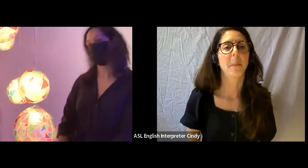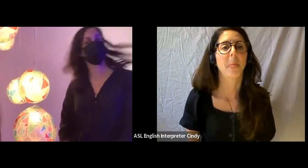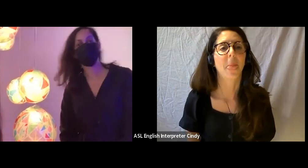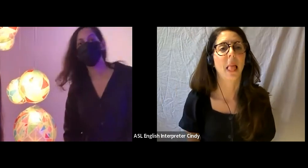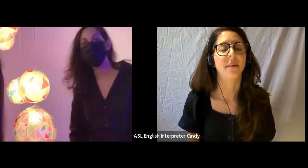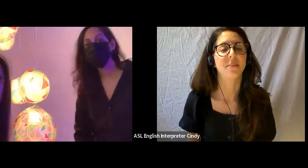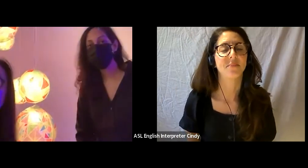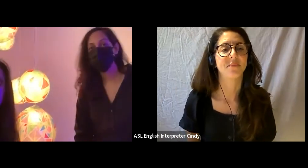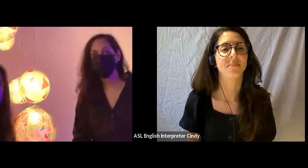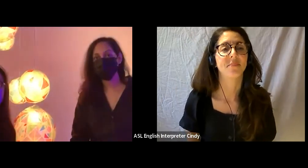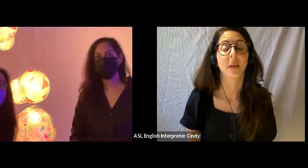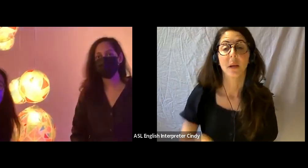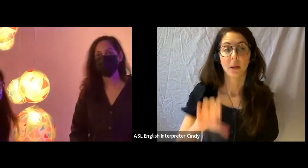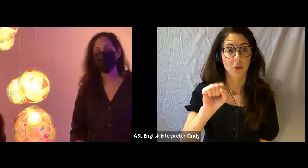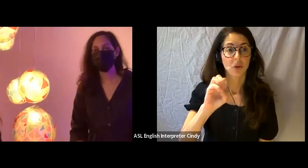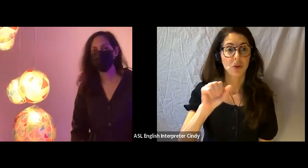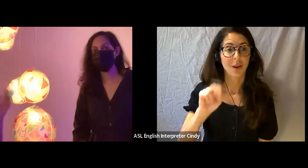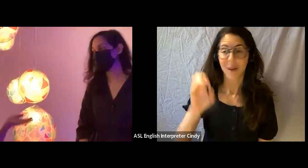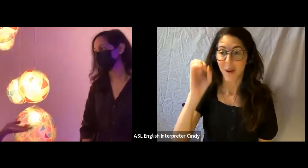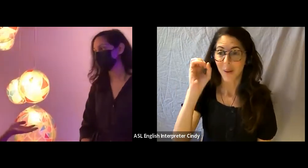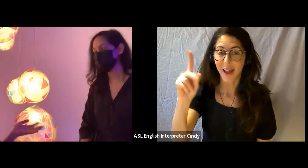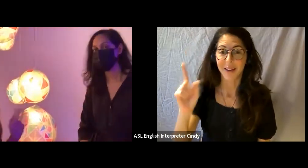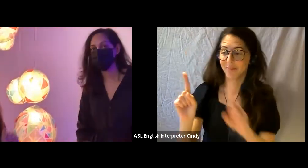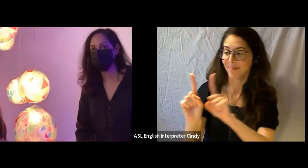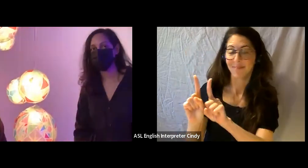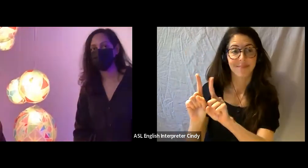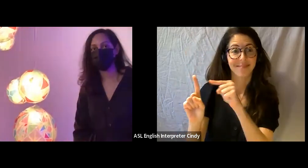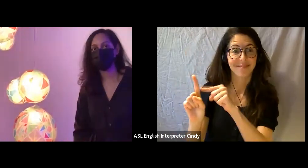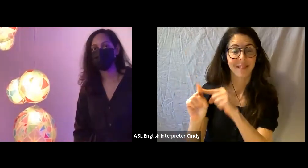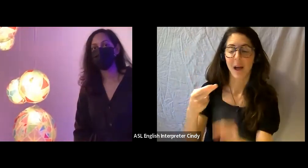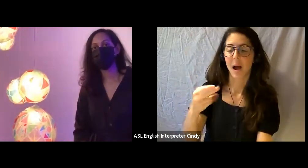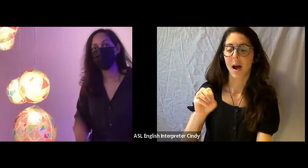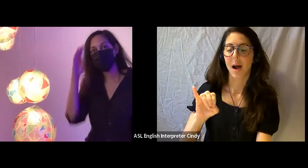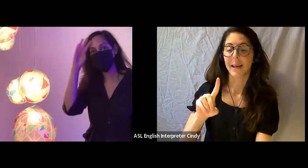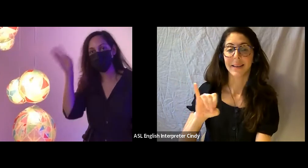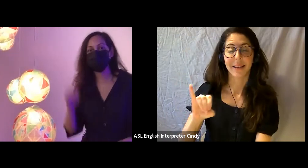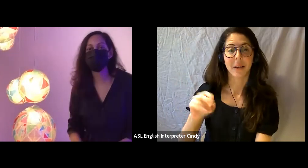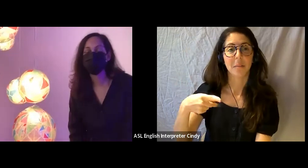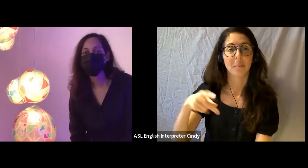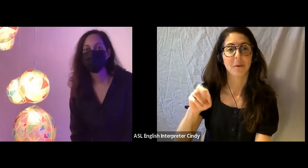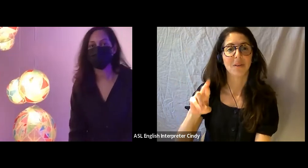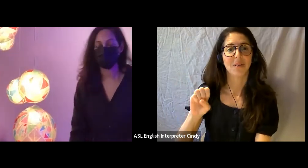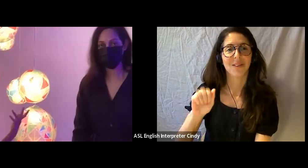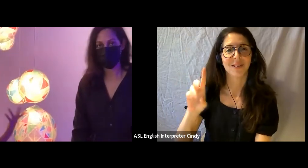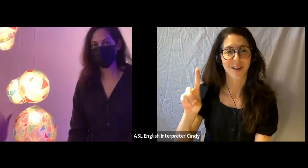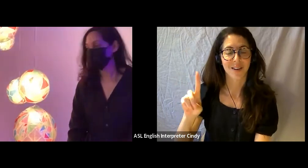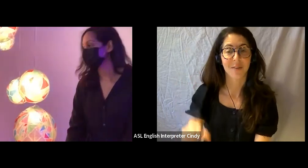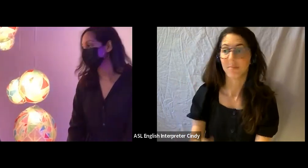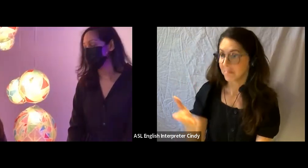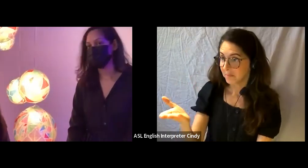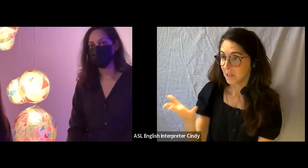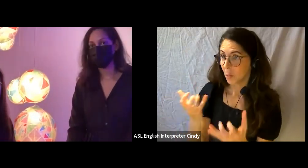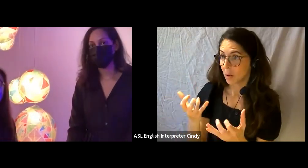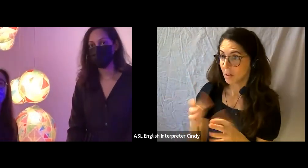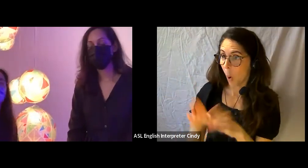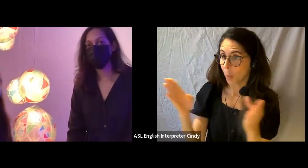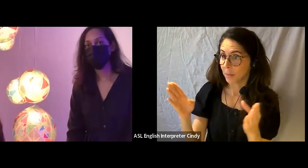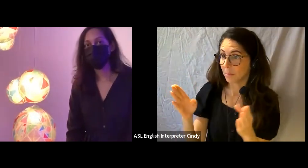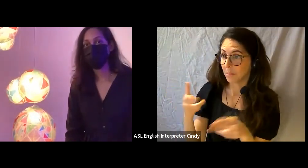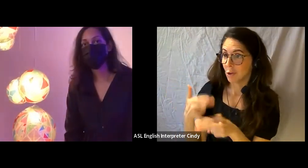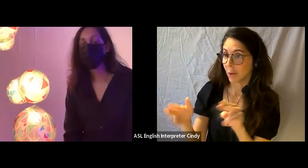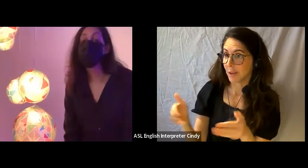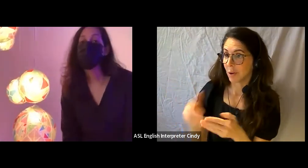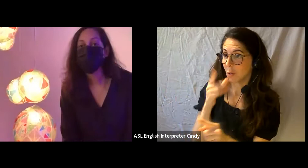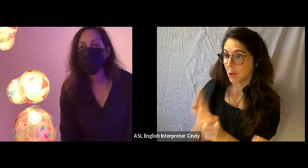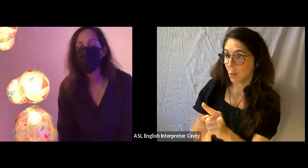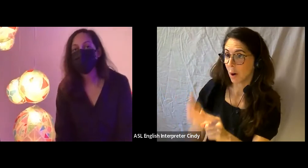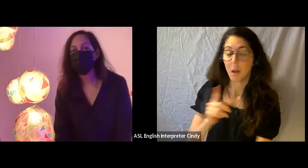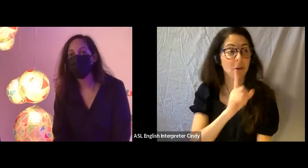hi everyone, so I’m joined here by Heidi Persaud. Heidi, do you want to start with a quick introduction of yourself and an image description?